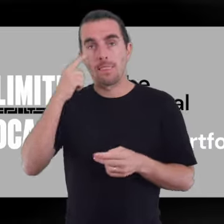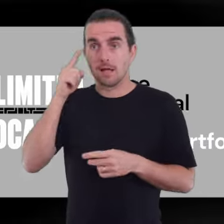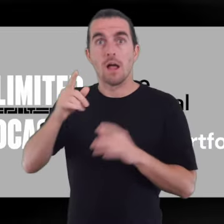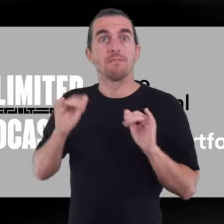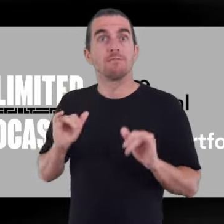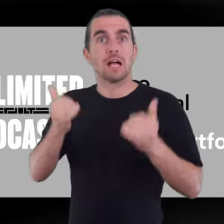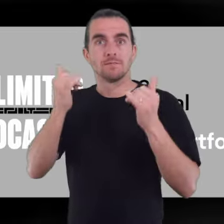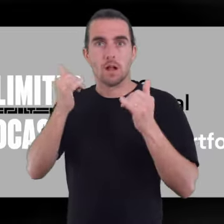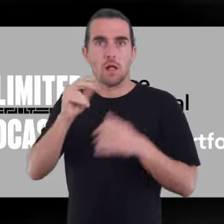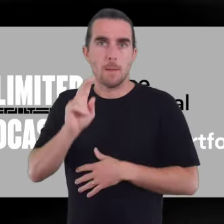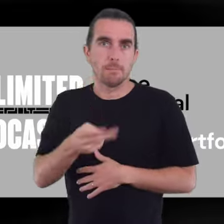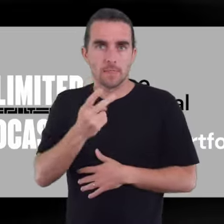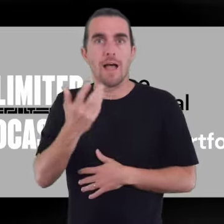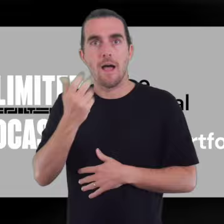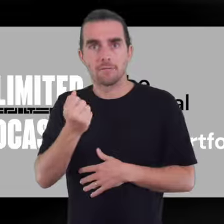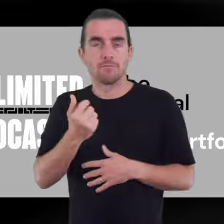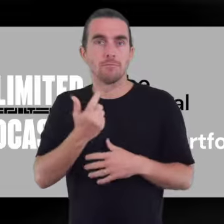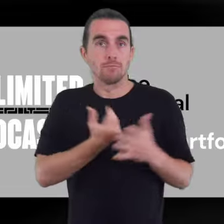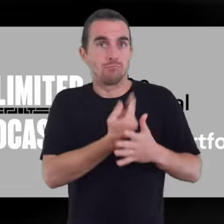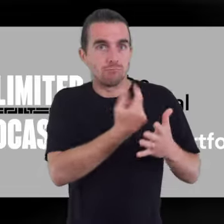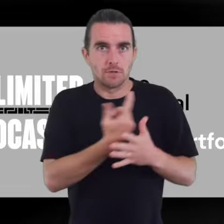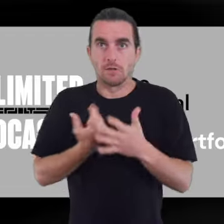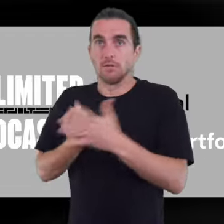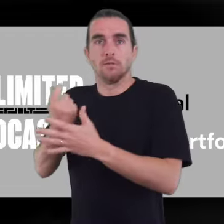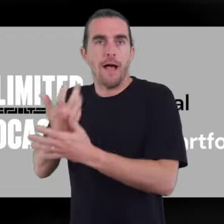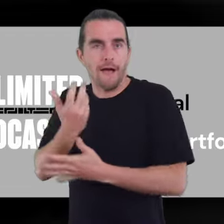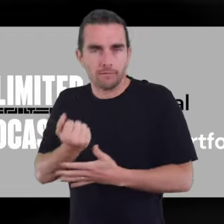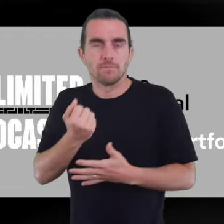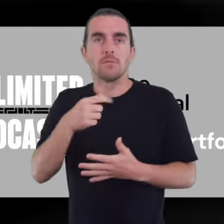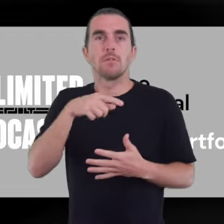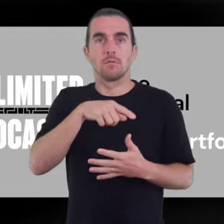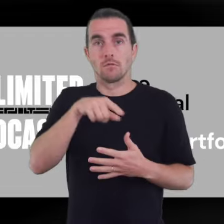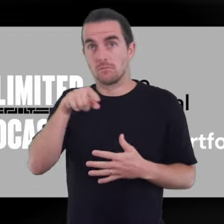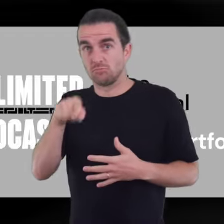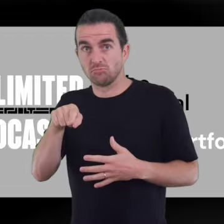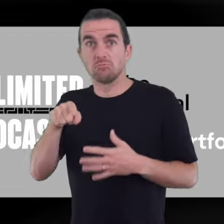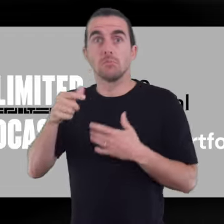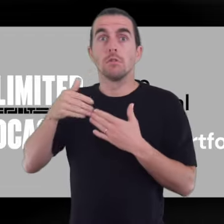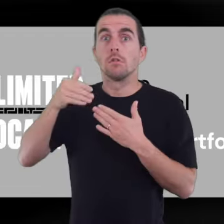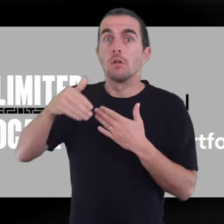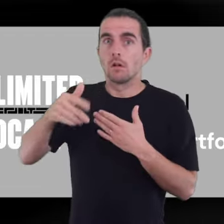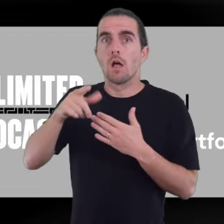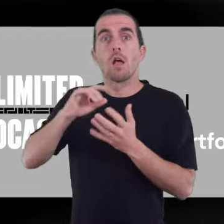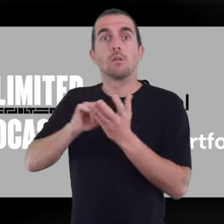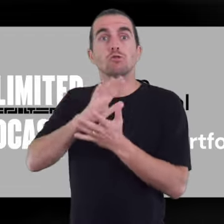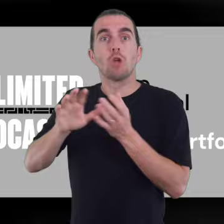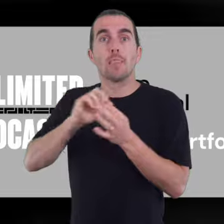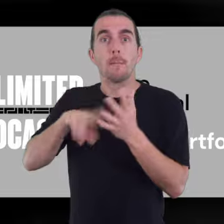Both of them are kind of on a little tour at the moment, so "BODIES", after the dates